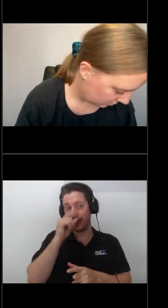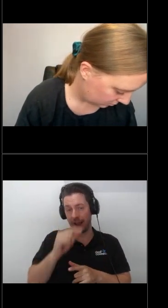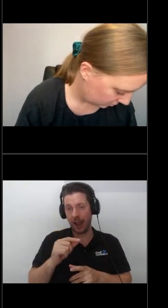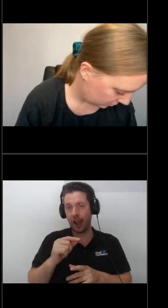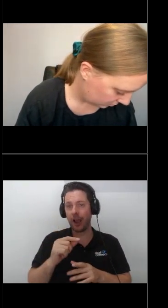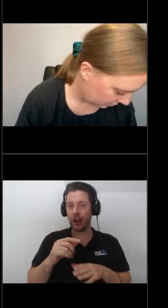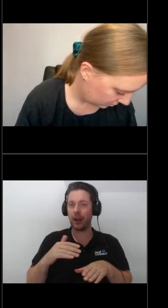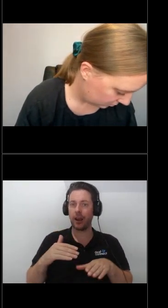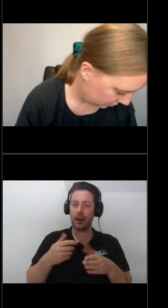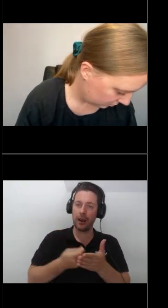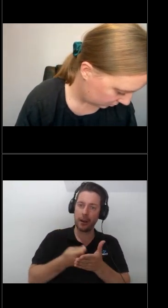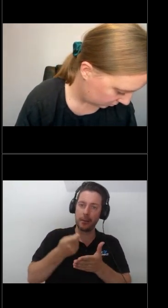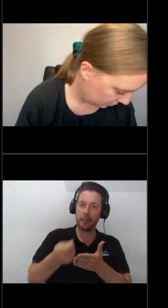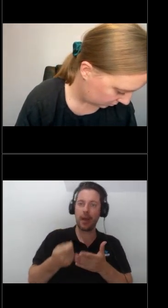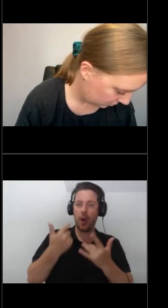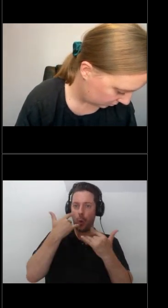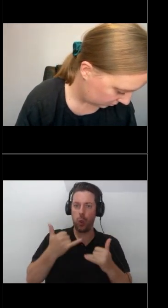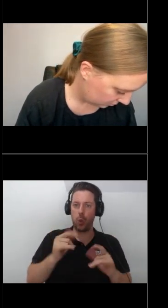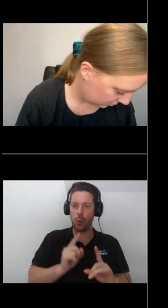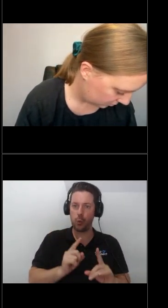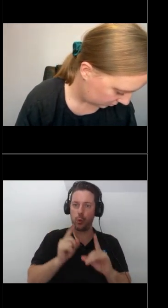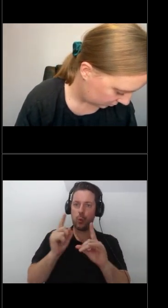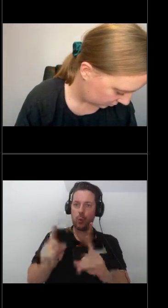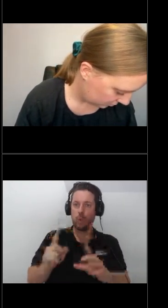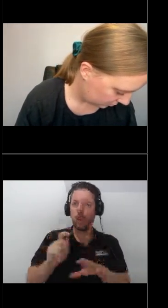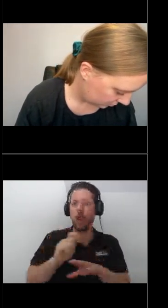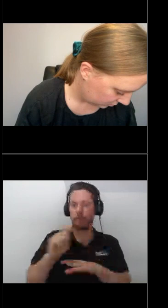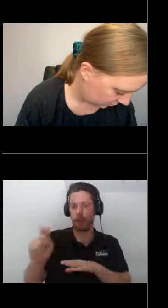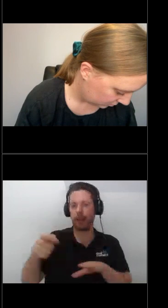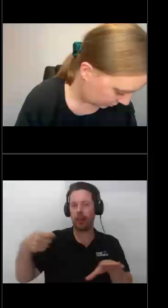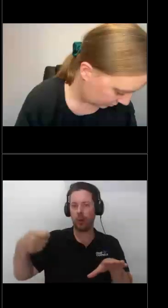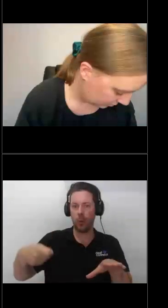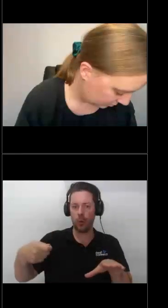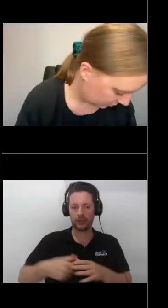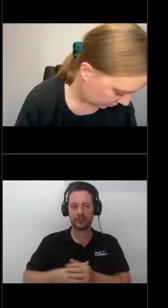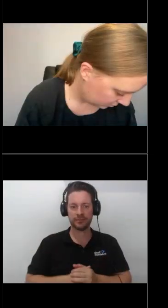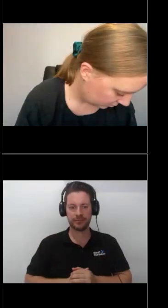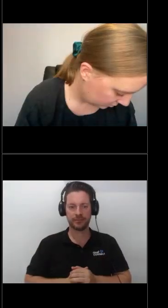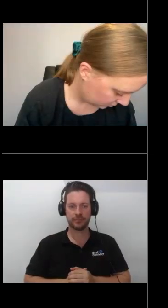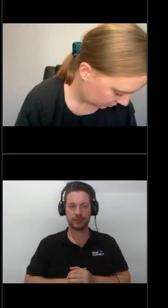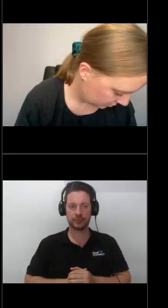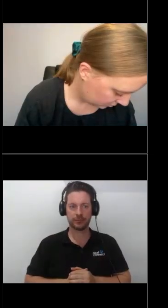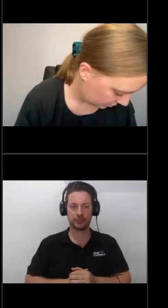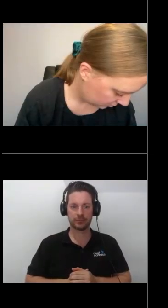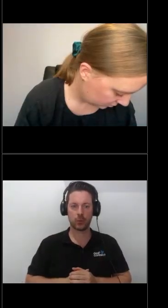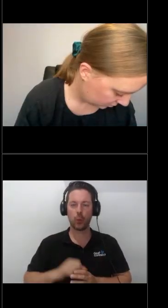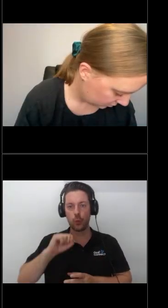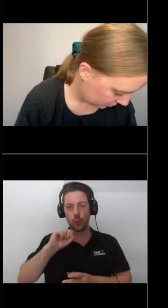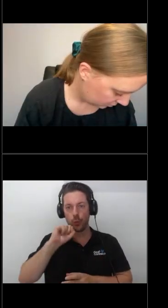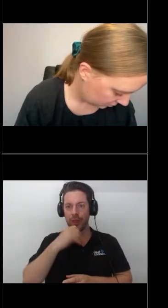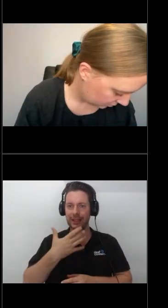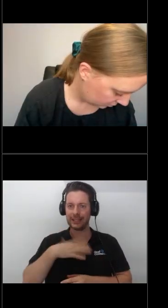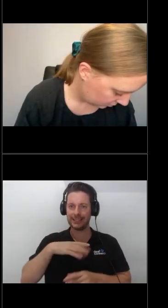sorry, in the Queensland Court of Appeal. It is means and merit tested.